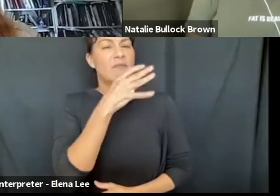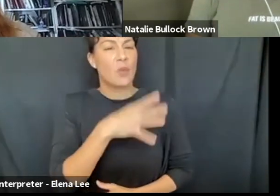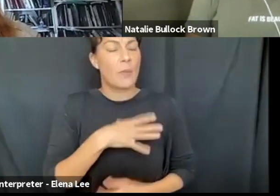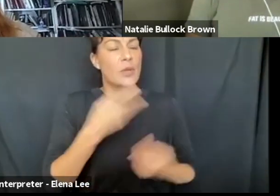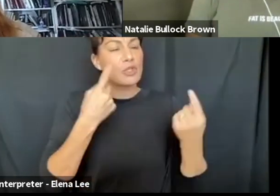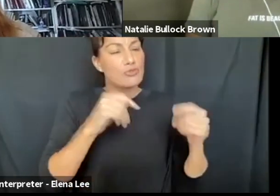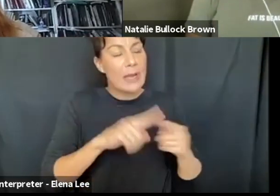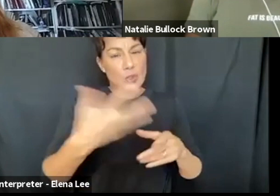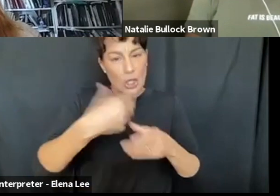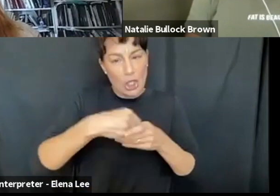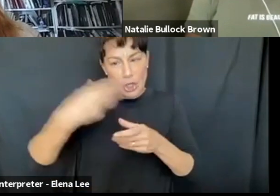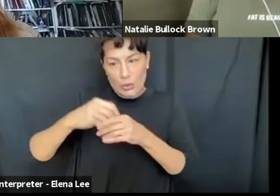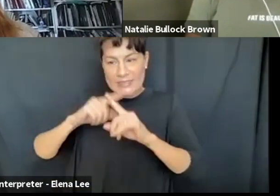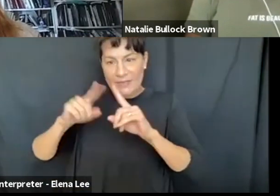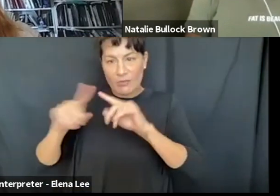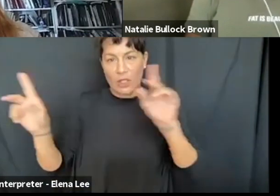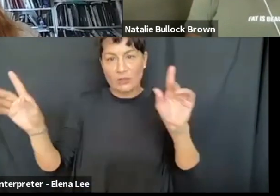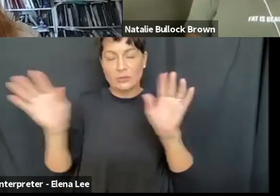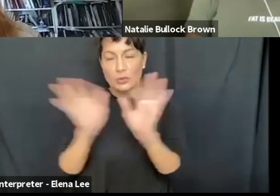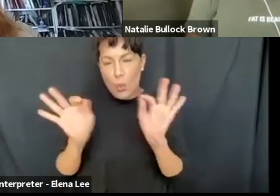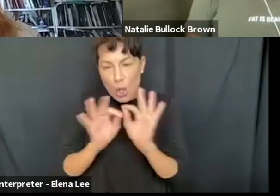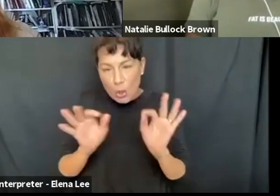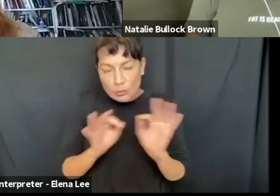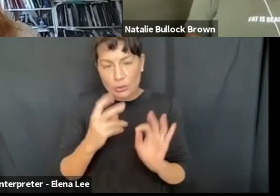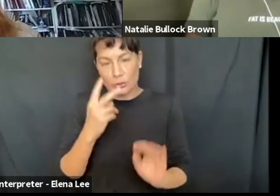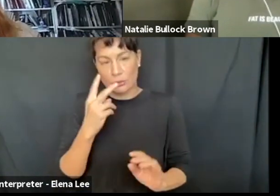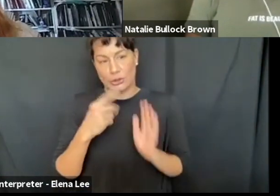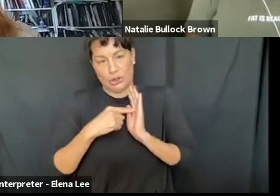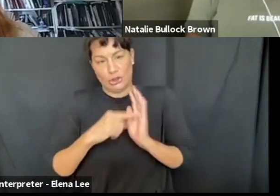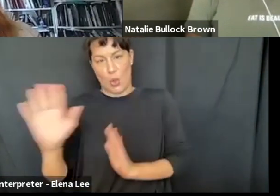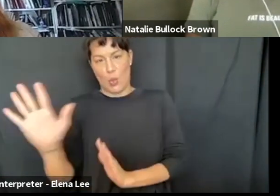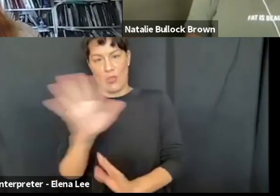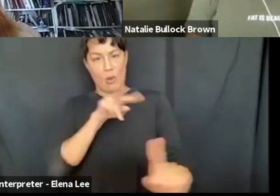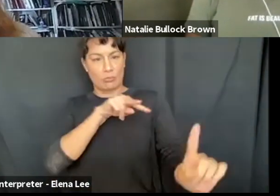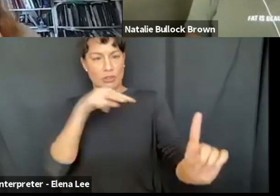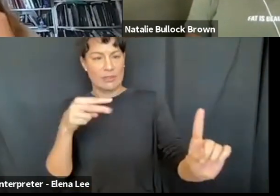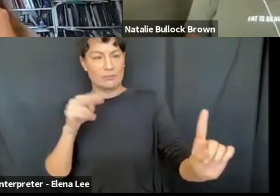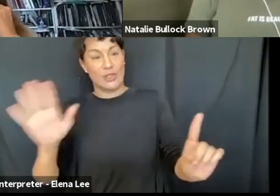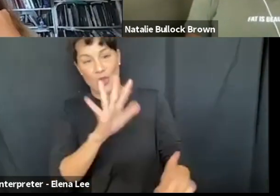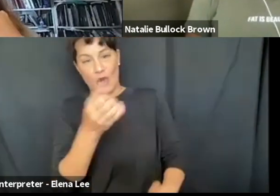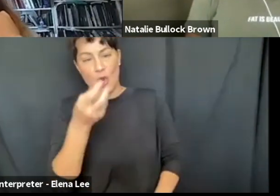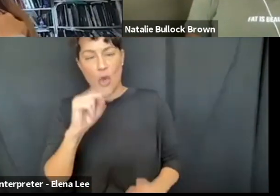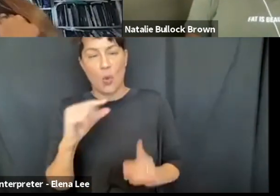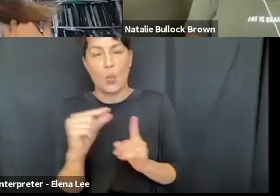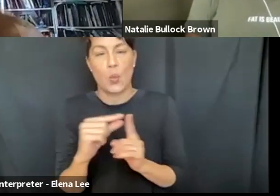to sort of show their perceptions in their own words. We did do follow-up research.